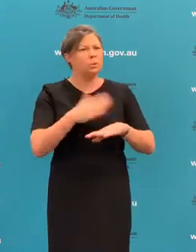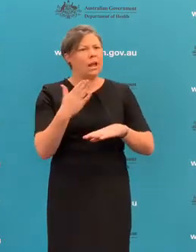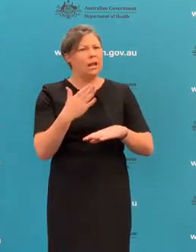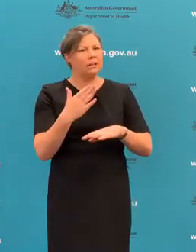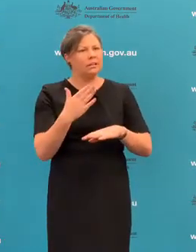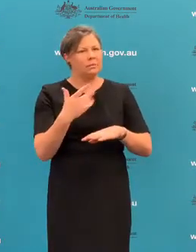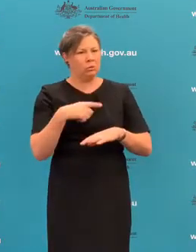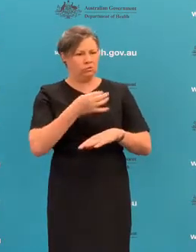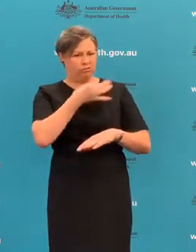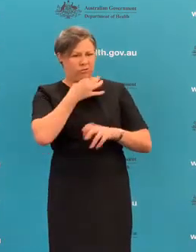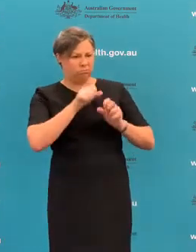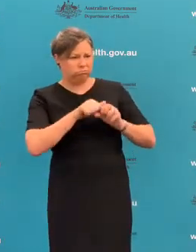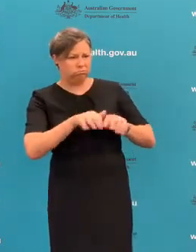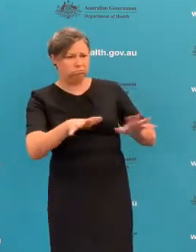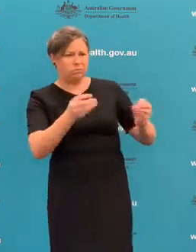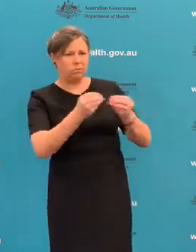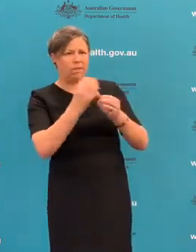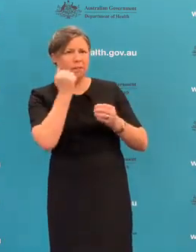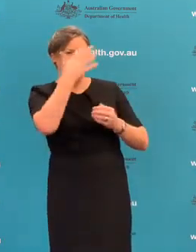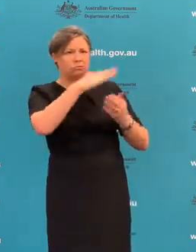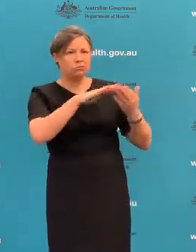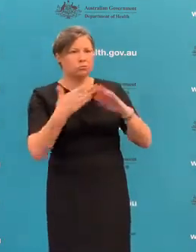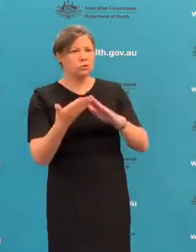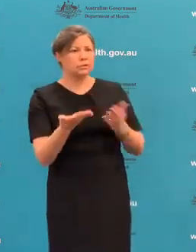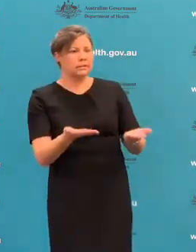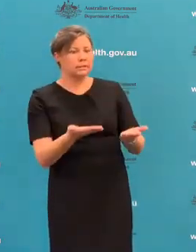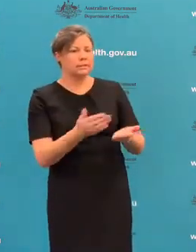about ensuring the workforce for residential aged